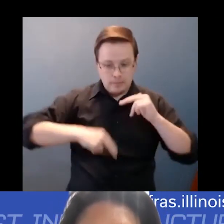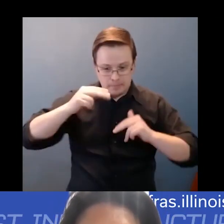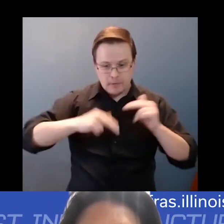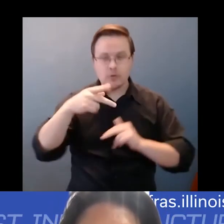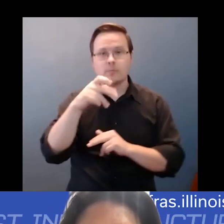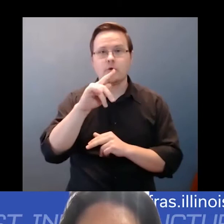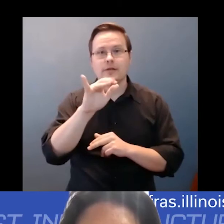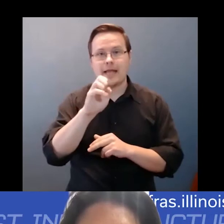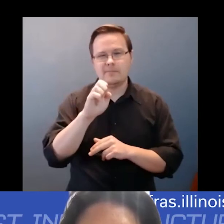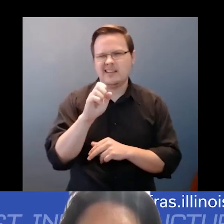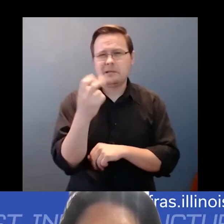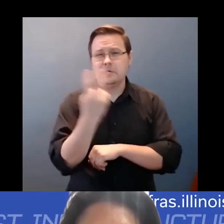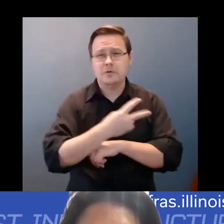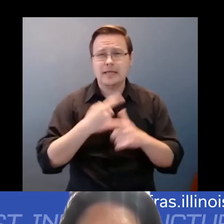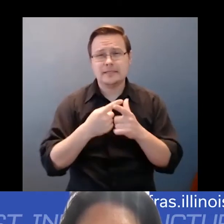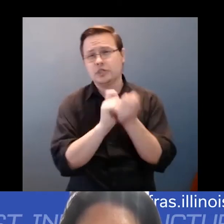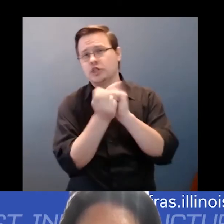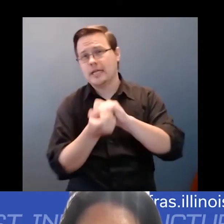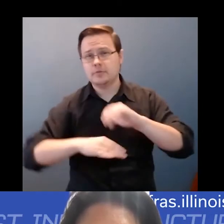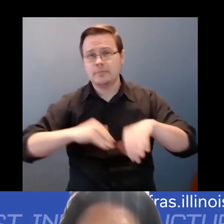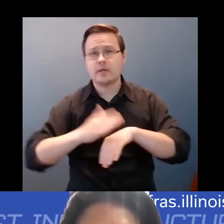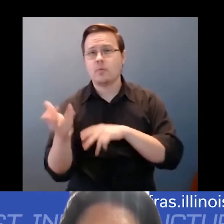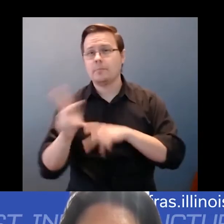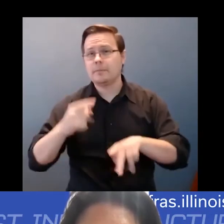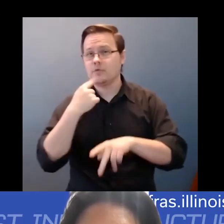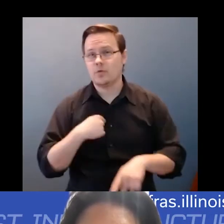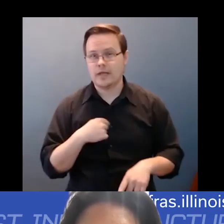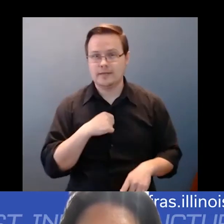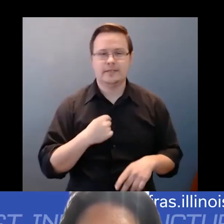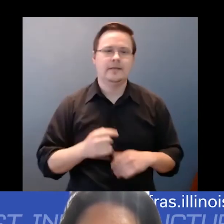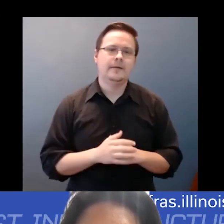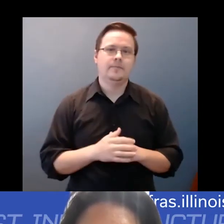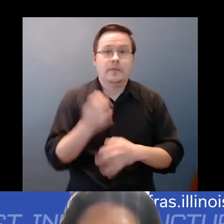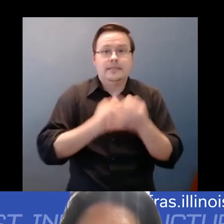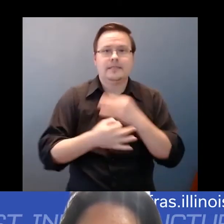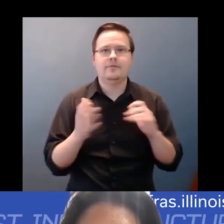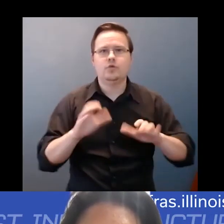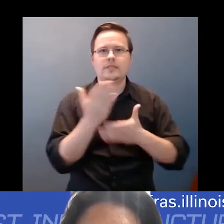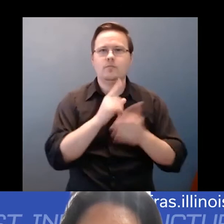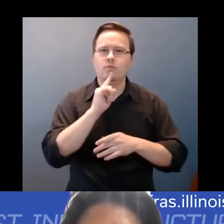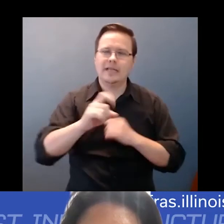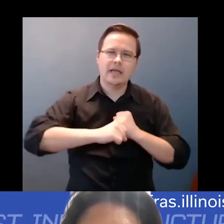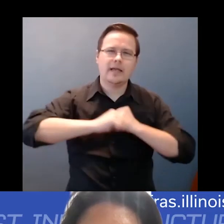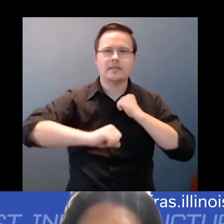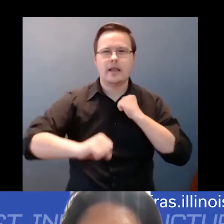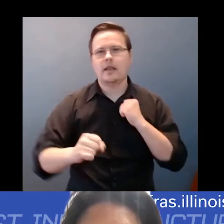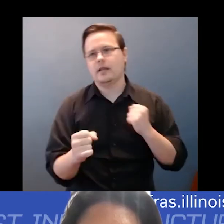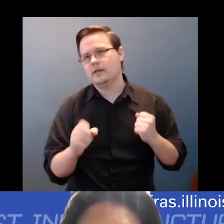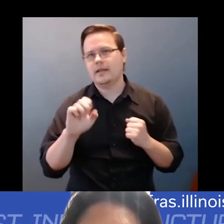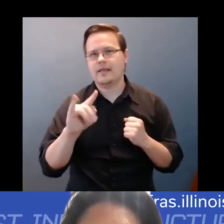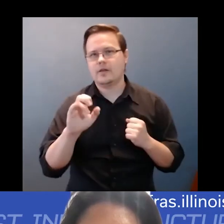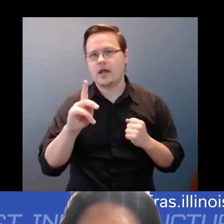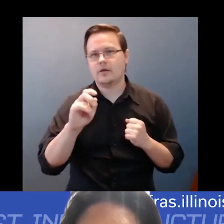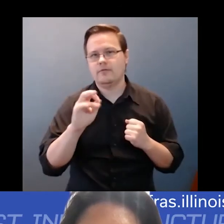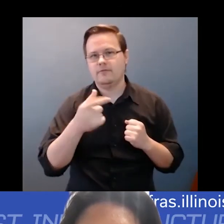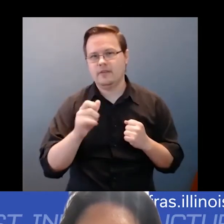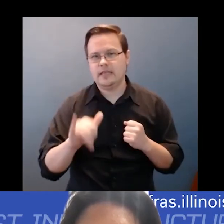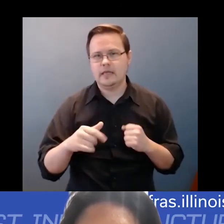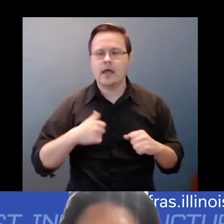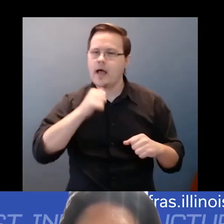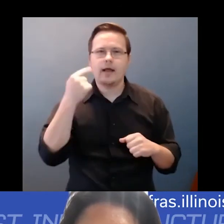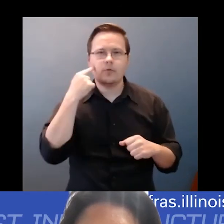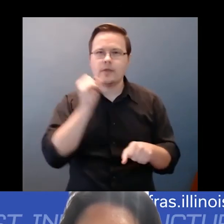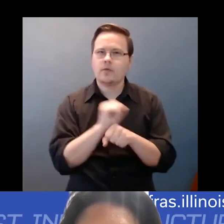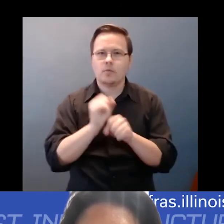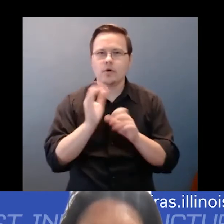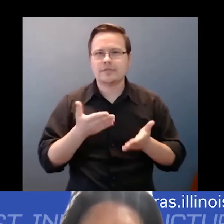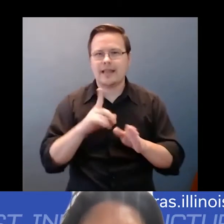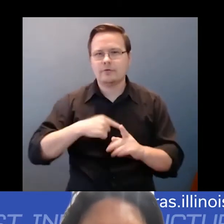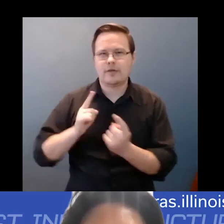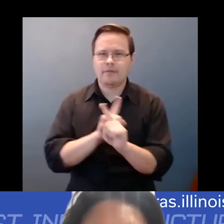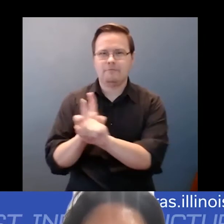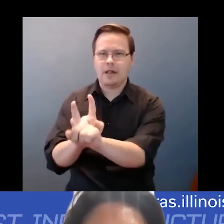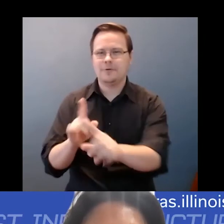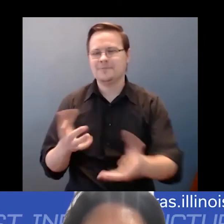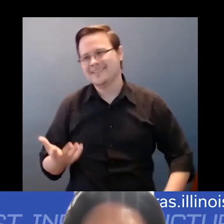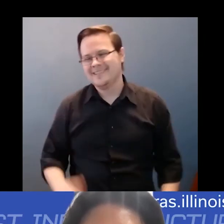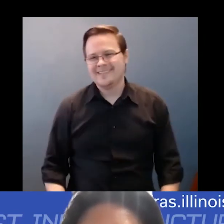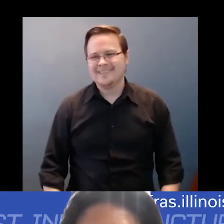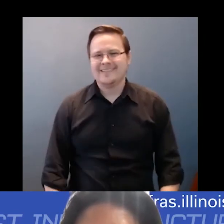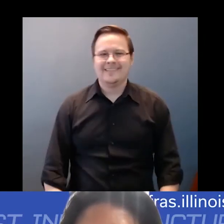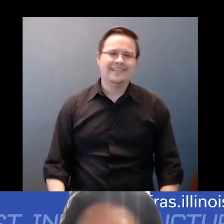Like we built a prototype in a couple of days and then we like changed it based on what people were telling us, rather than like doing some really extended like ethnography and I don't think the workers were to let us follow them around.